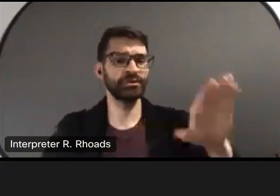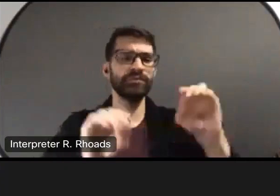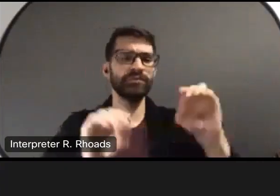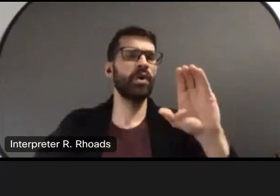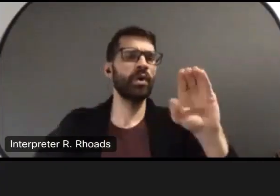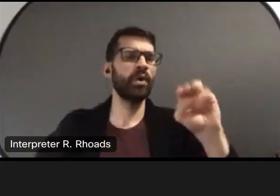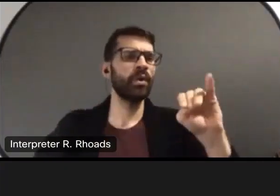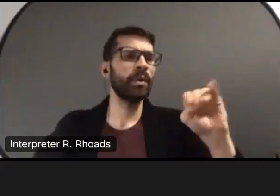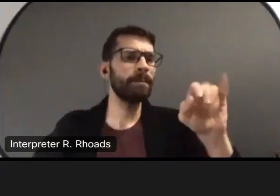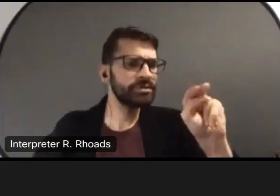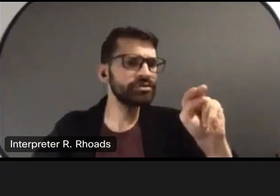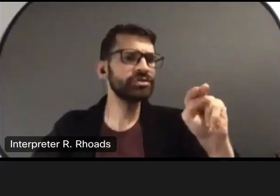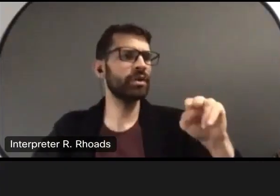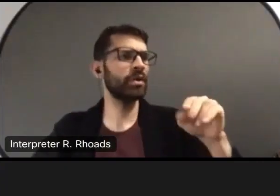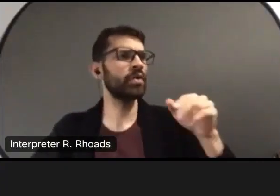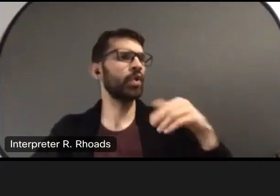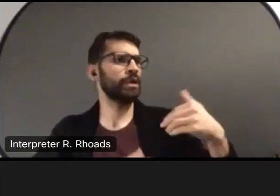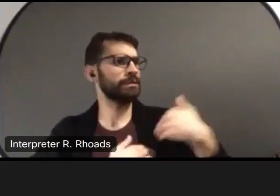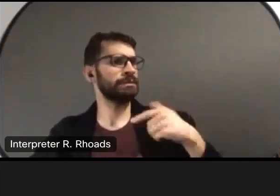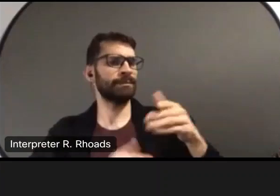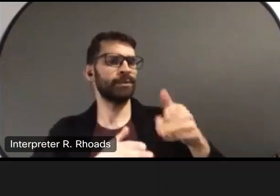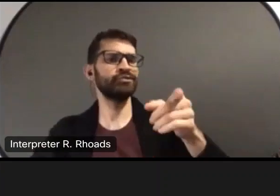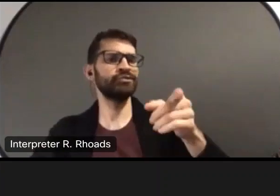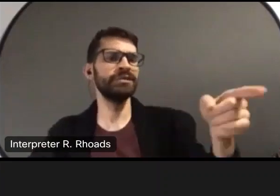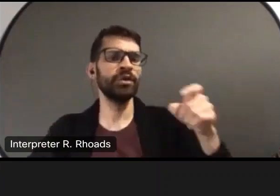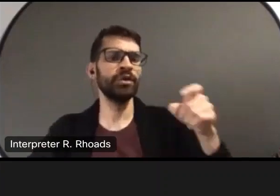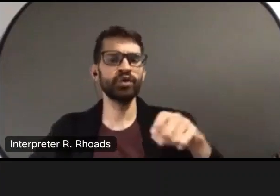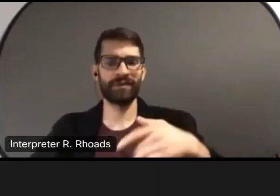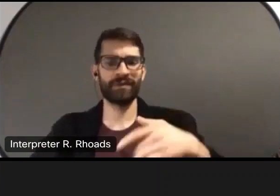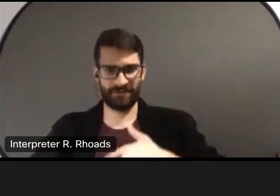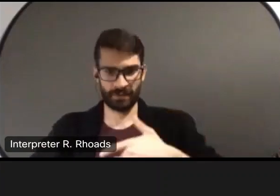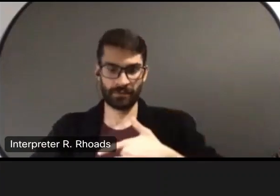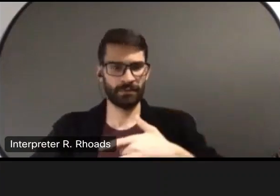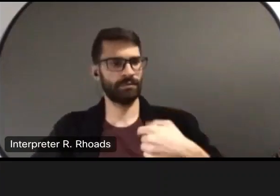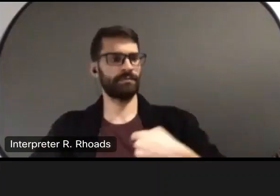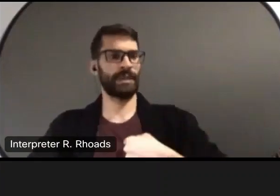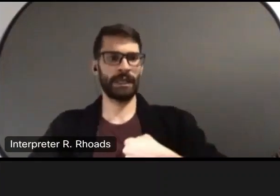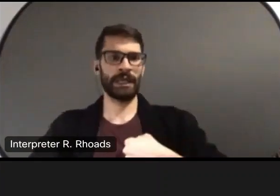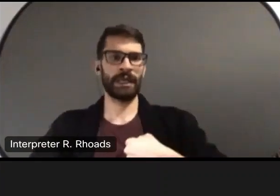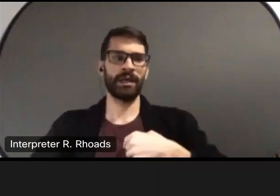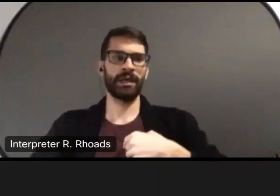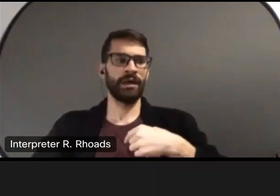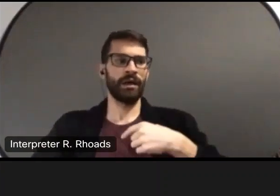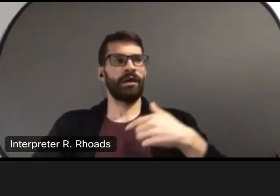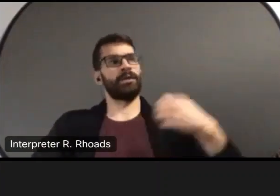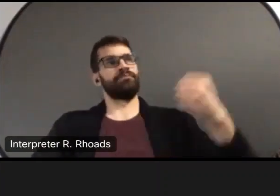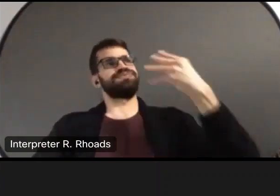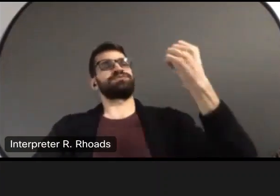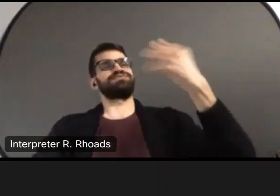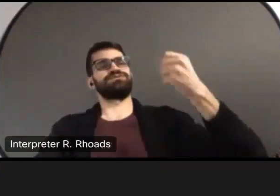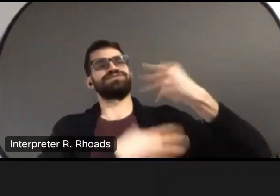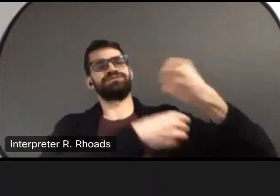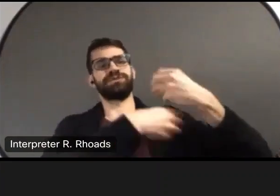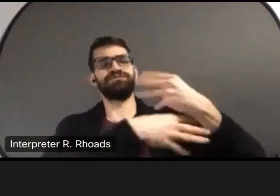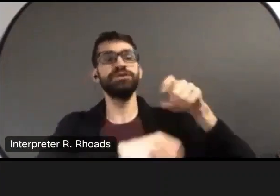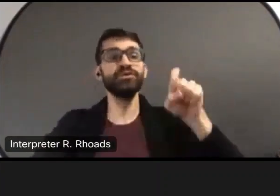Commissioner should feel that they are required to be abused or disrespected because the chat